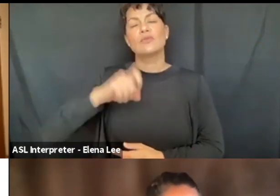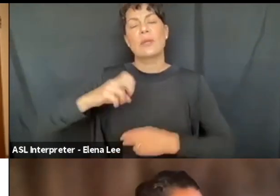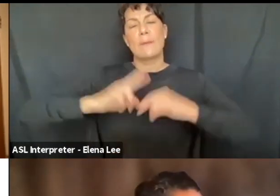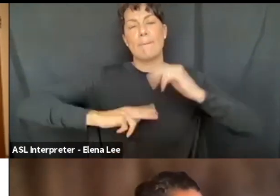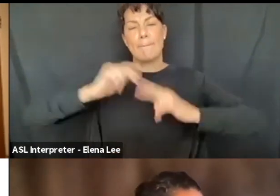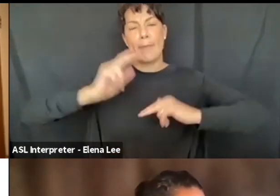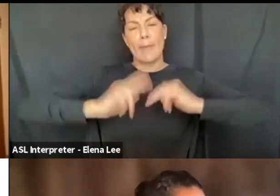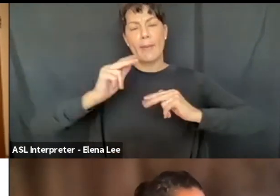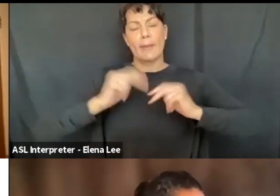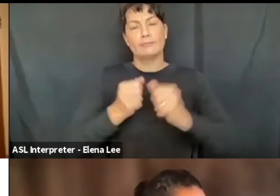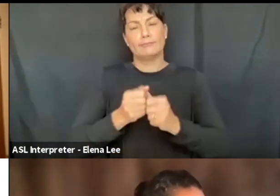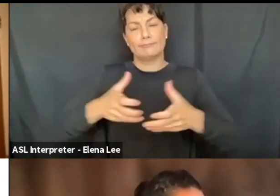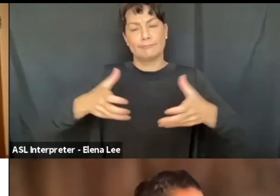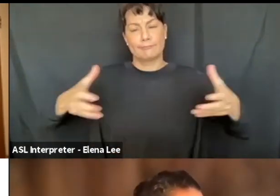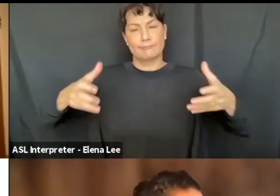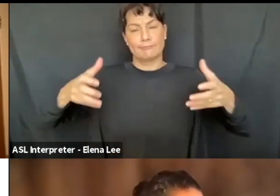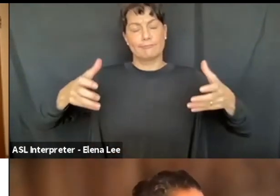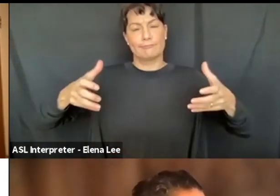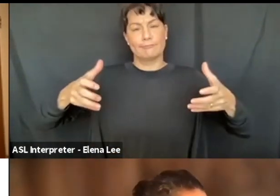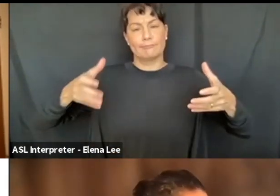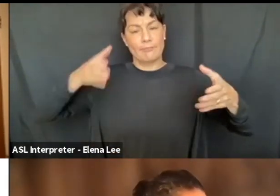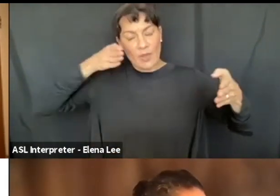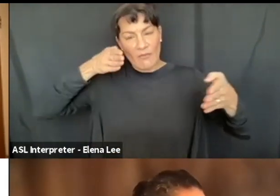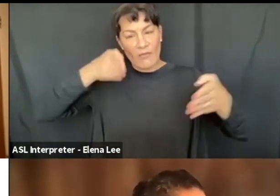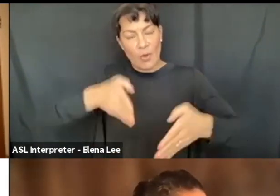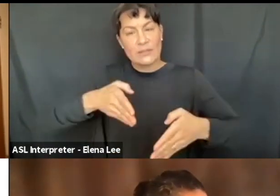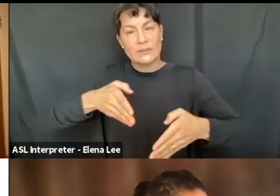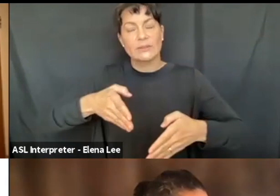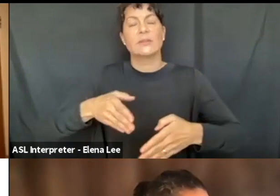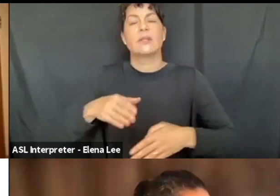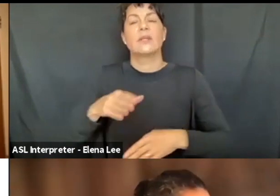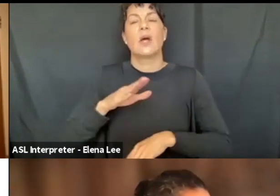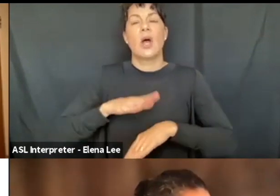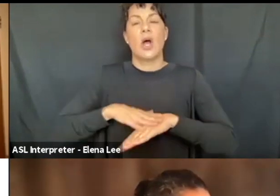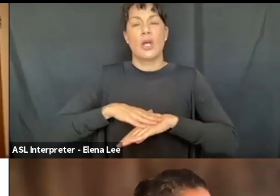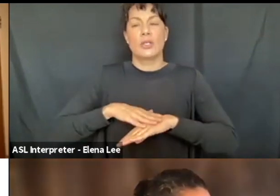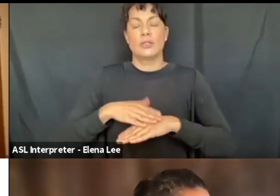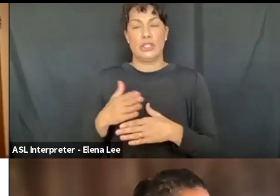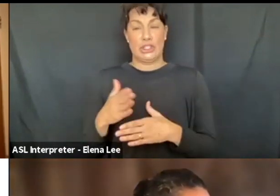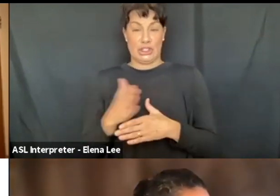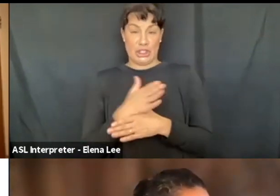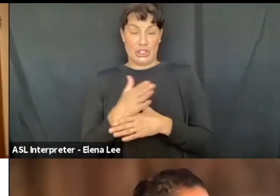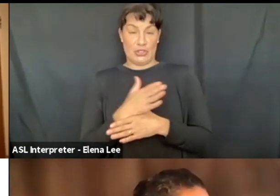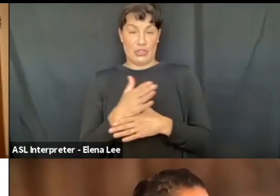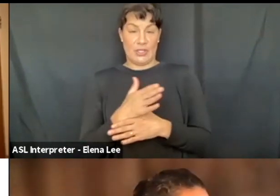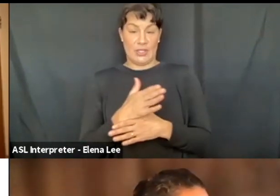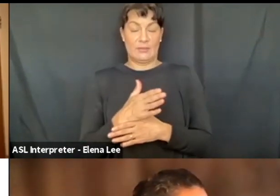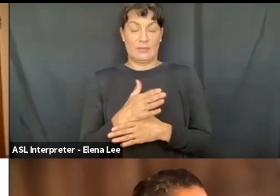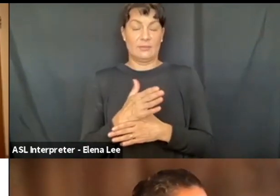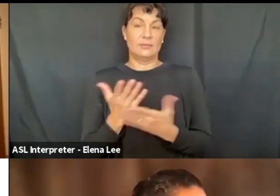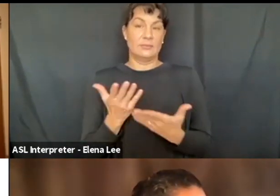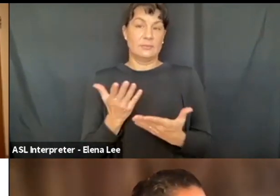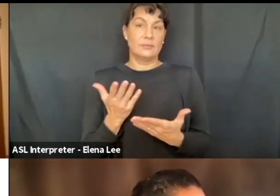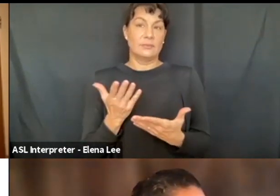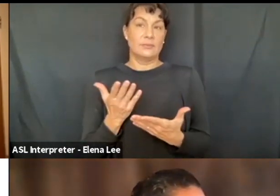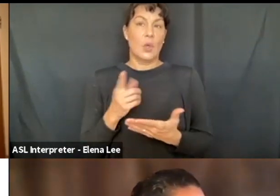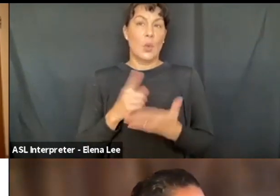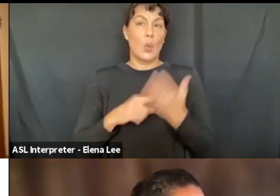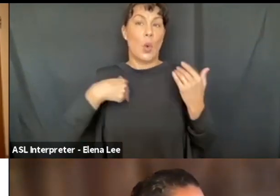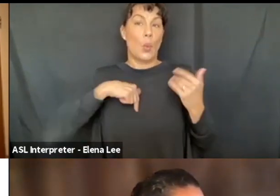that we have been slowly but surely sharing with the field, but that we hope will really focus attention